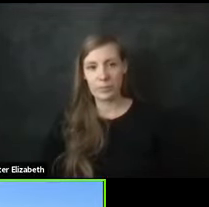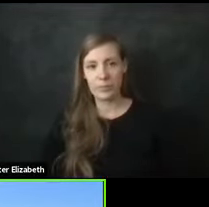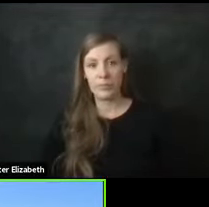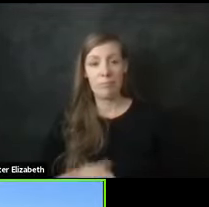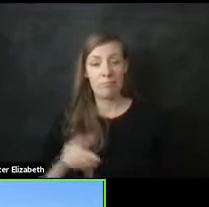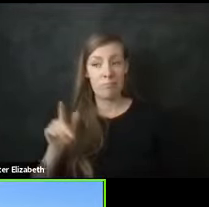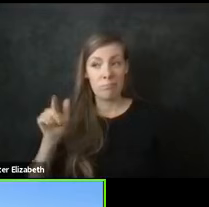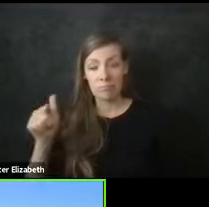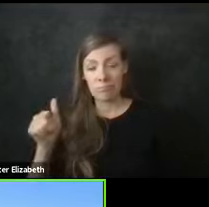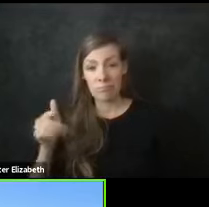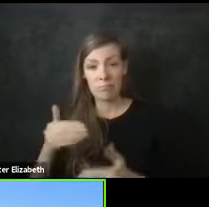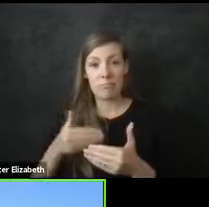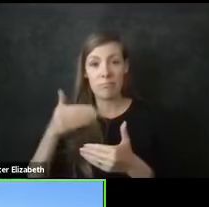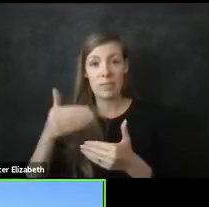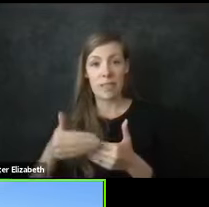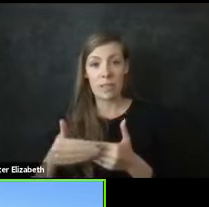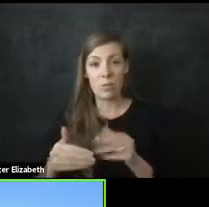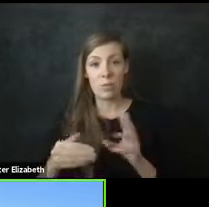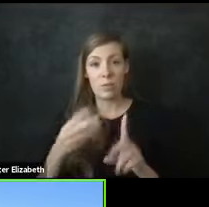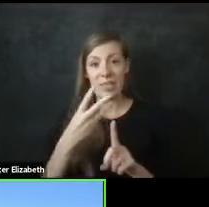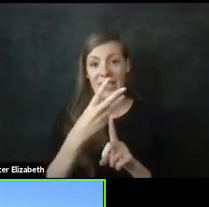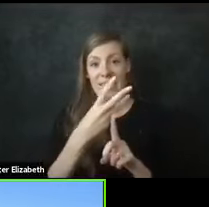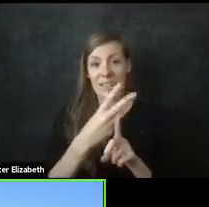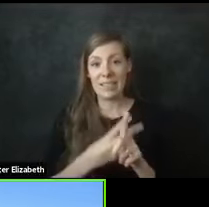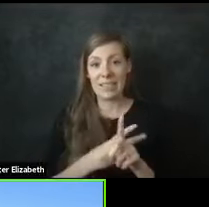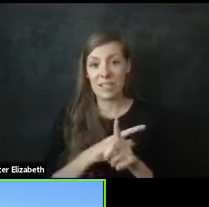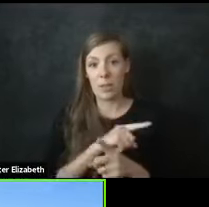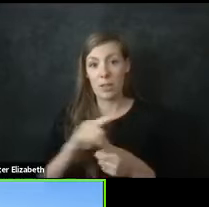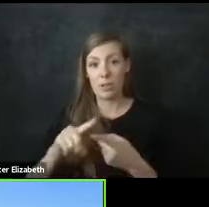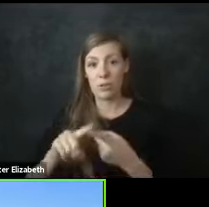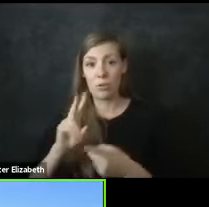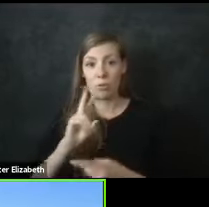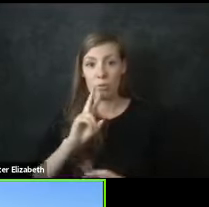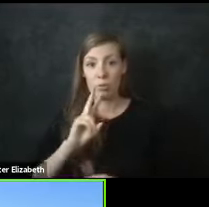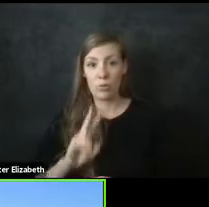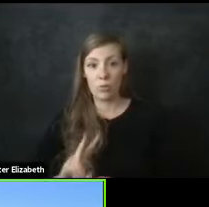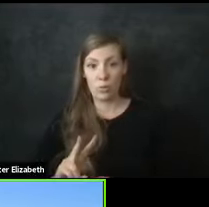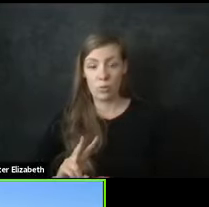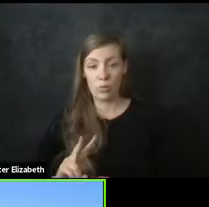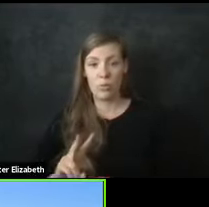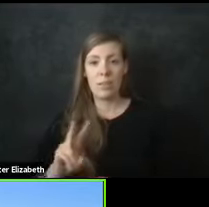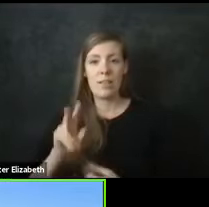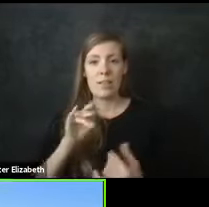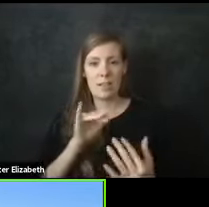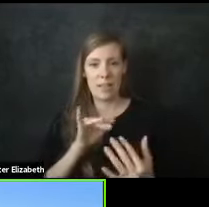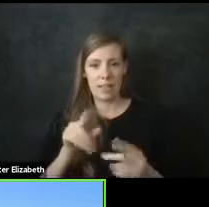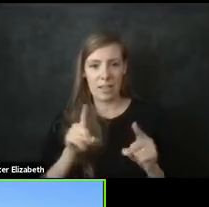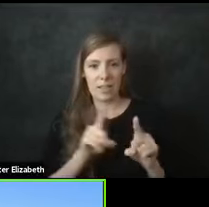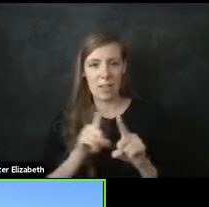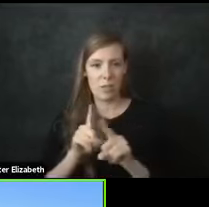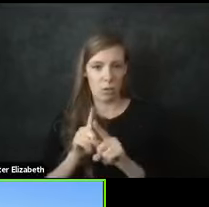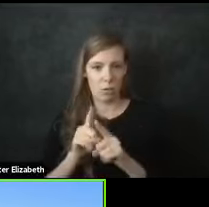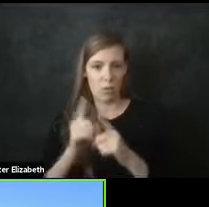The next stage group is the six month to two year. That study is also underway, and it's expected that it would be